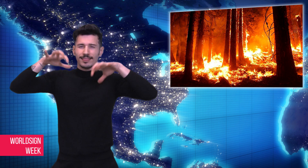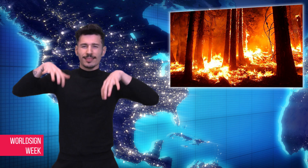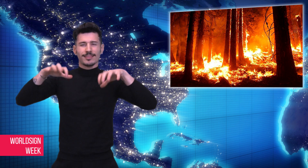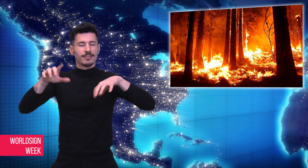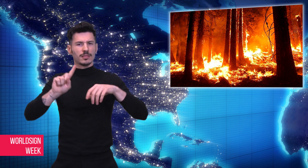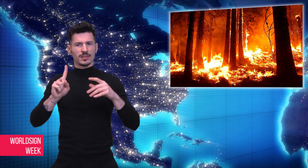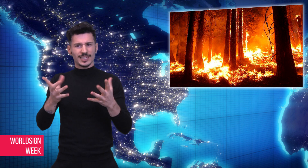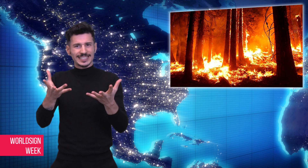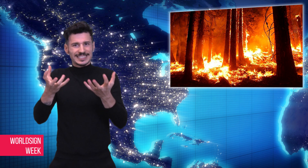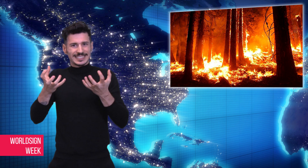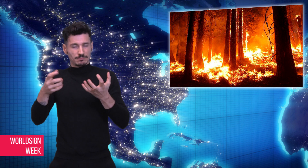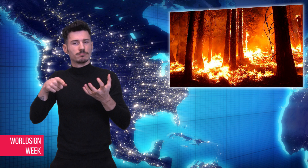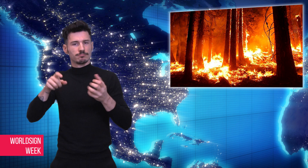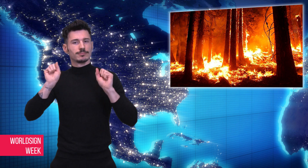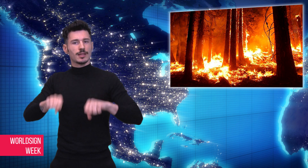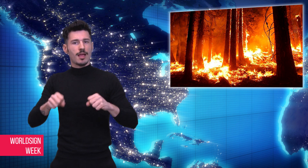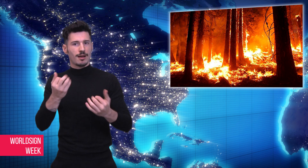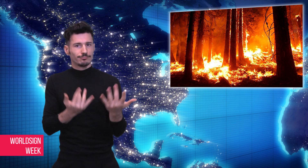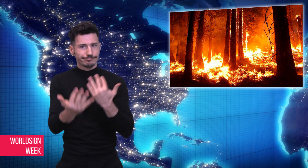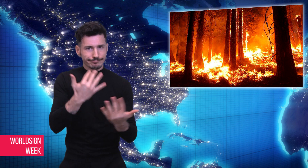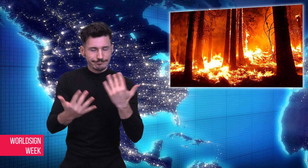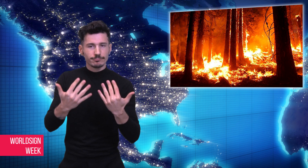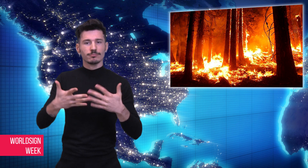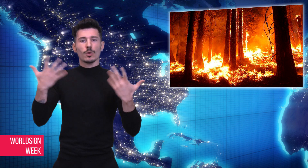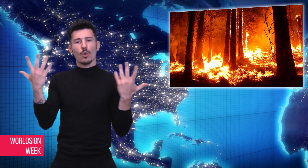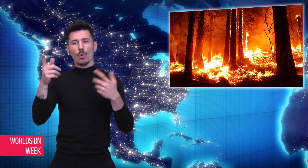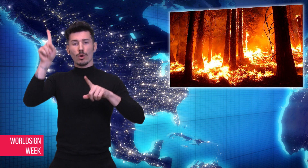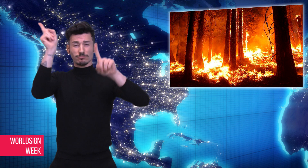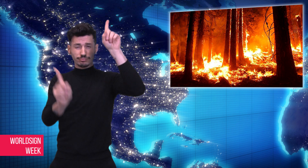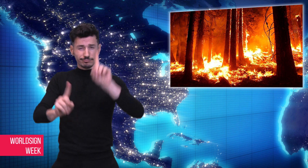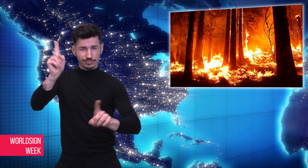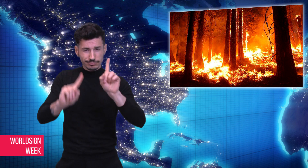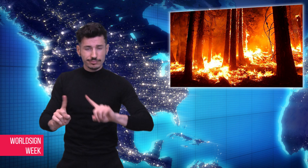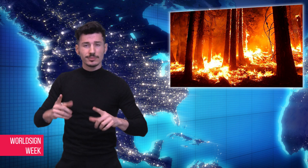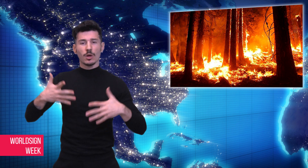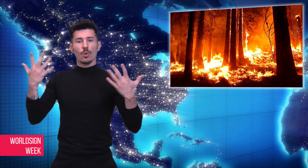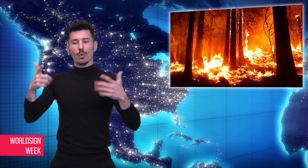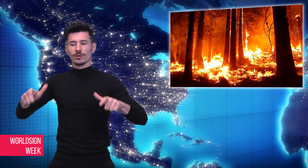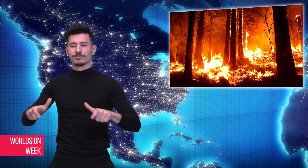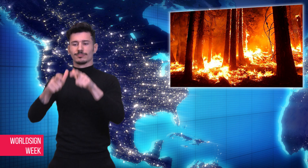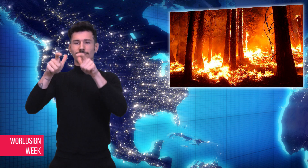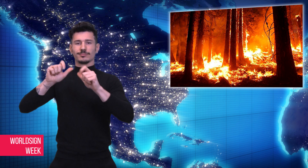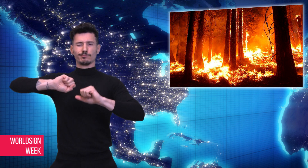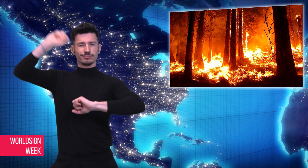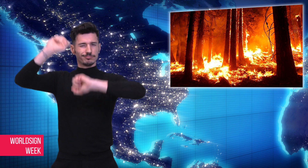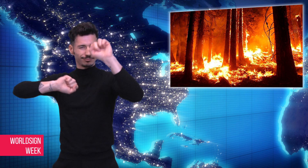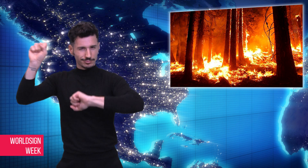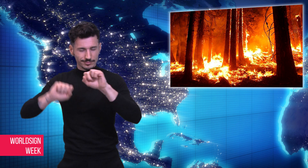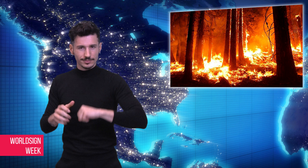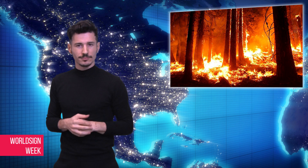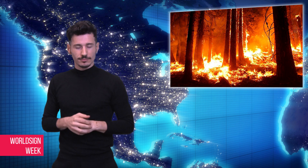of wildfires are dry climate, lightning, and